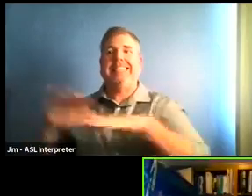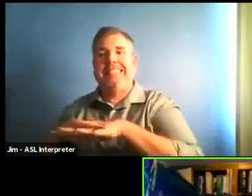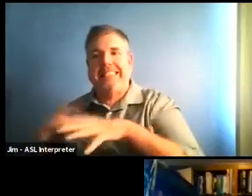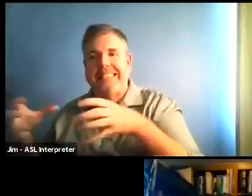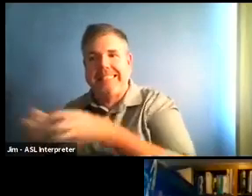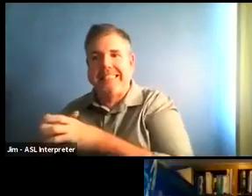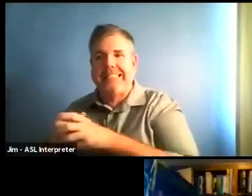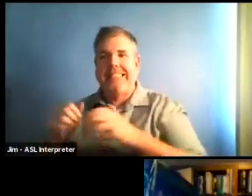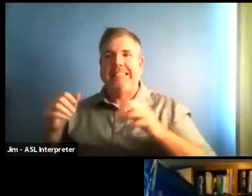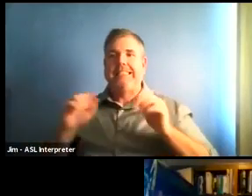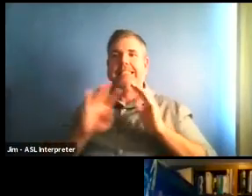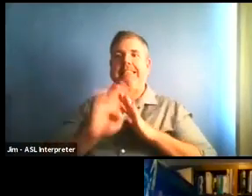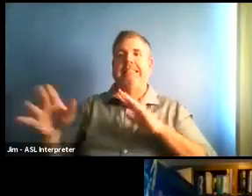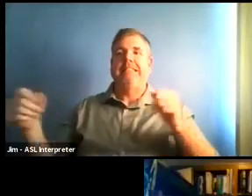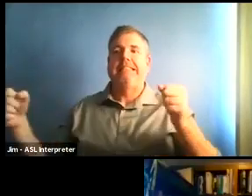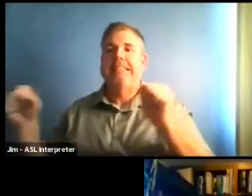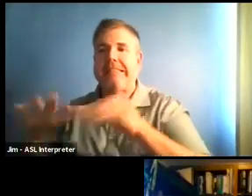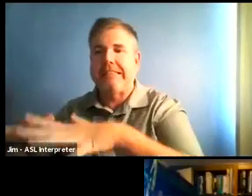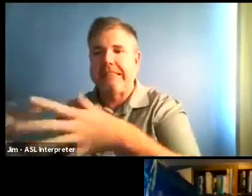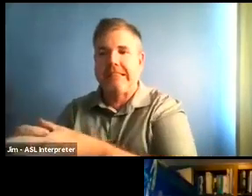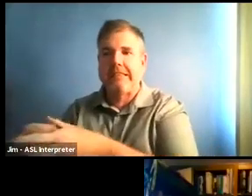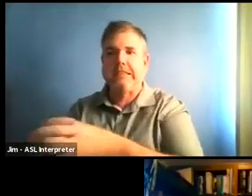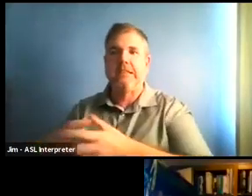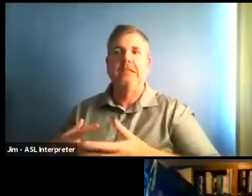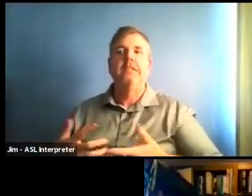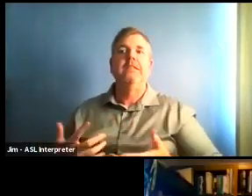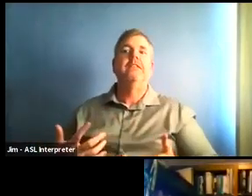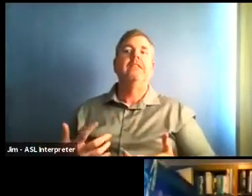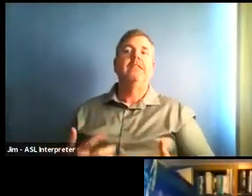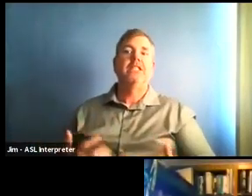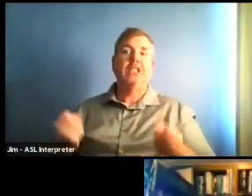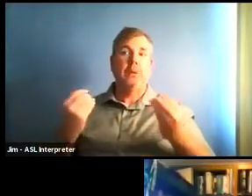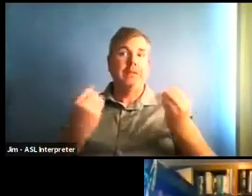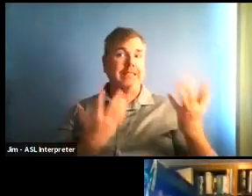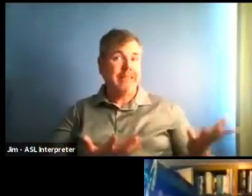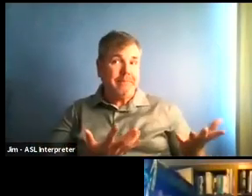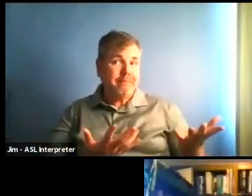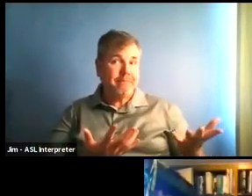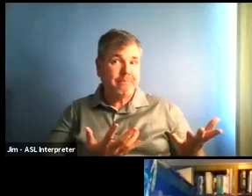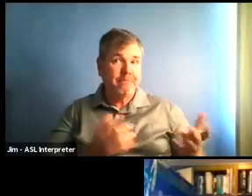So people may have stayed with or been with non household